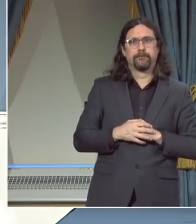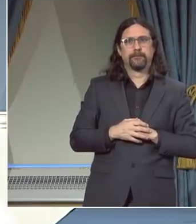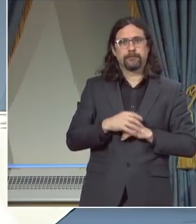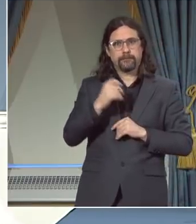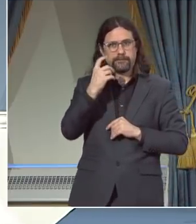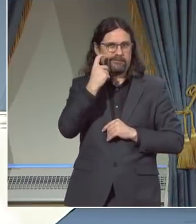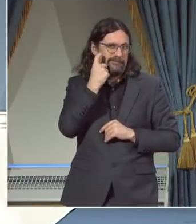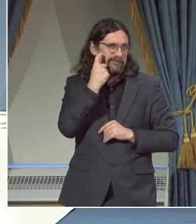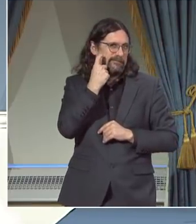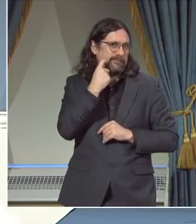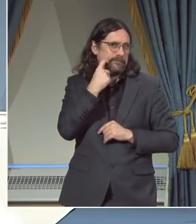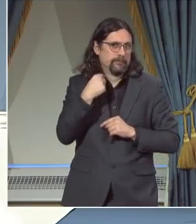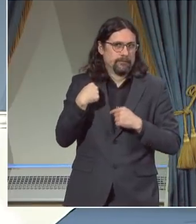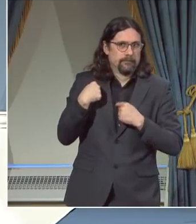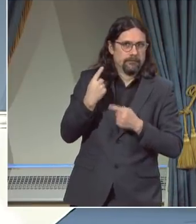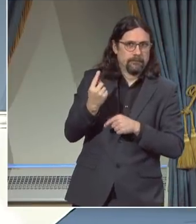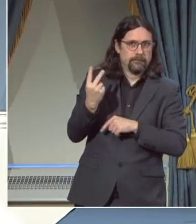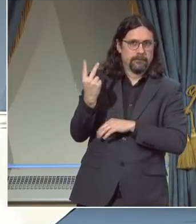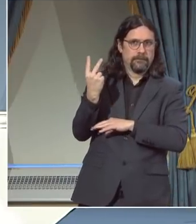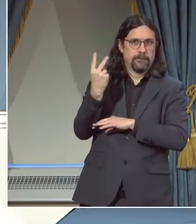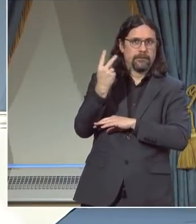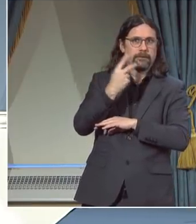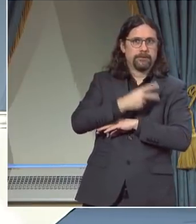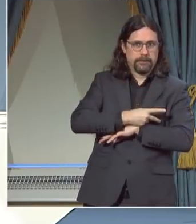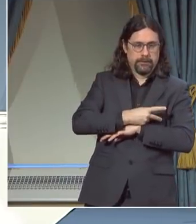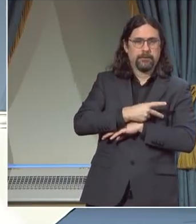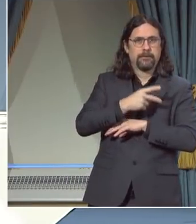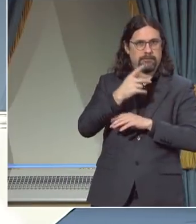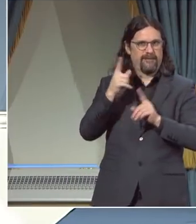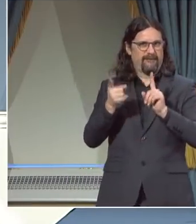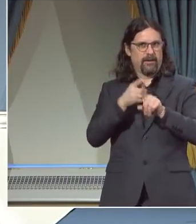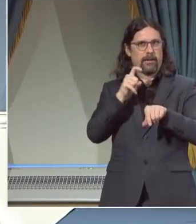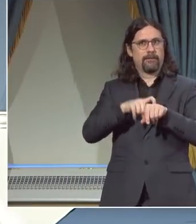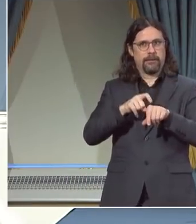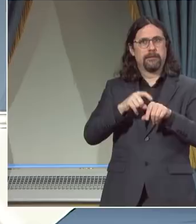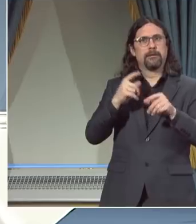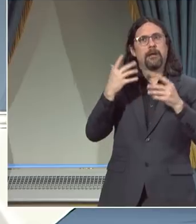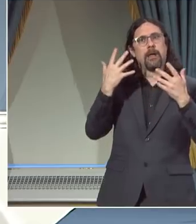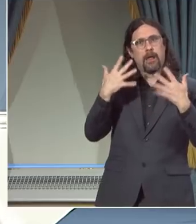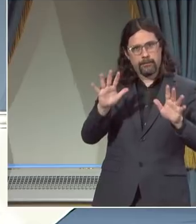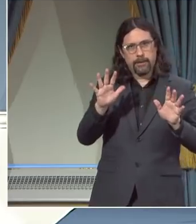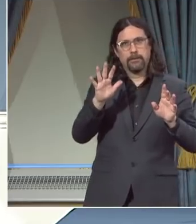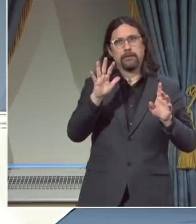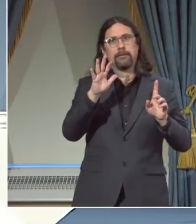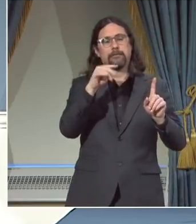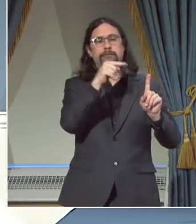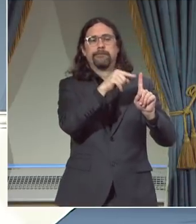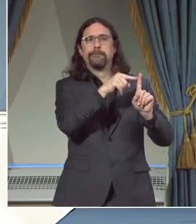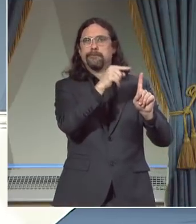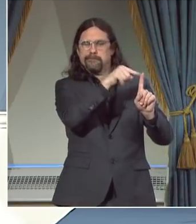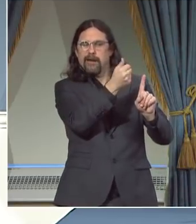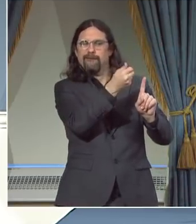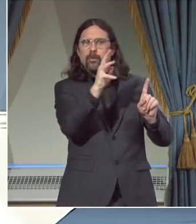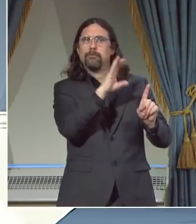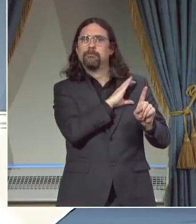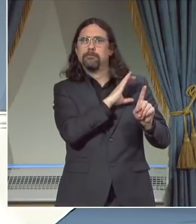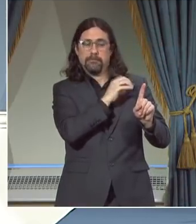TWO DAYS, WE BEGAN TO HAVE PEOPLE FOR THE FIRST TIME THAT HAD TESTED COVID POSITIVE NOW RETURNNGI TO